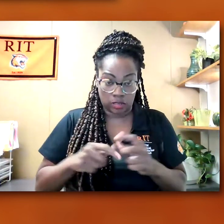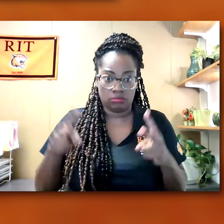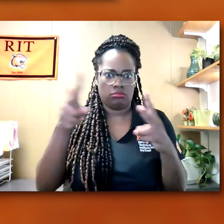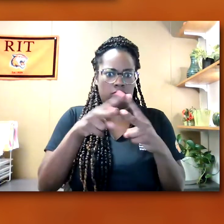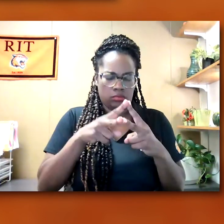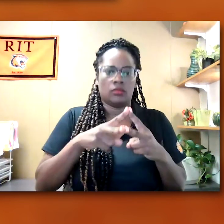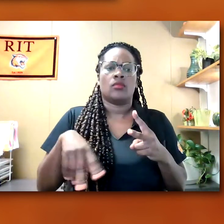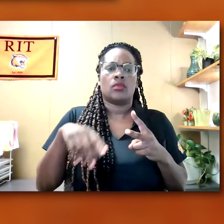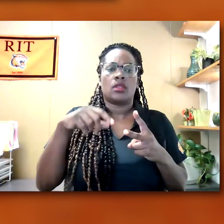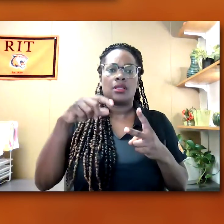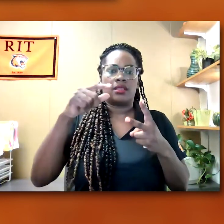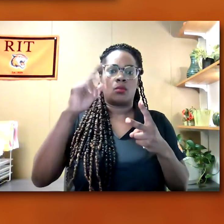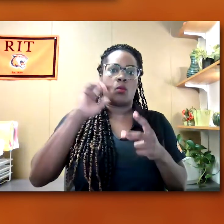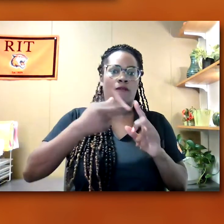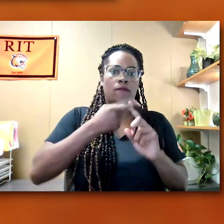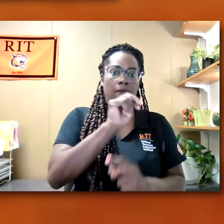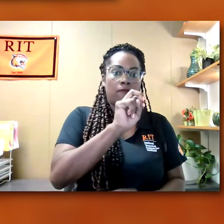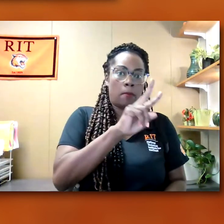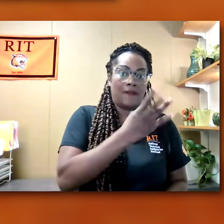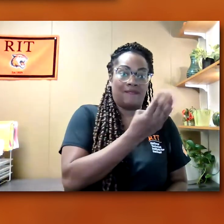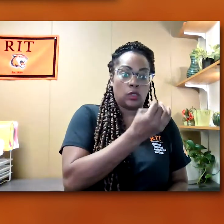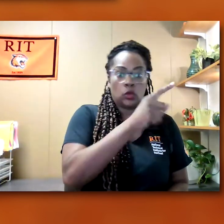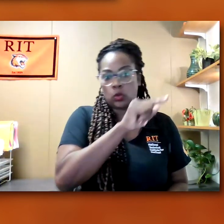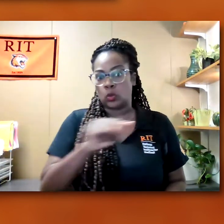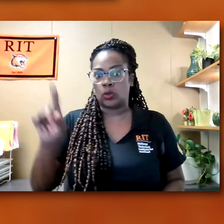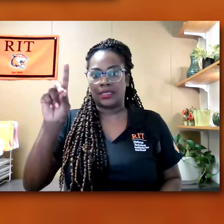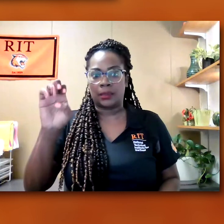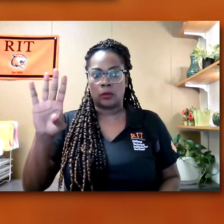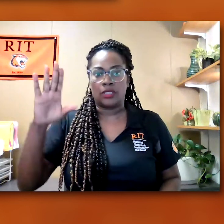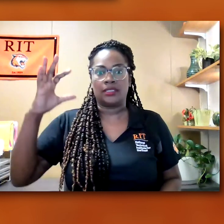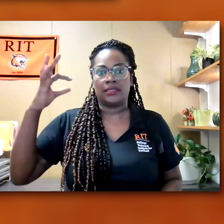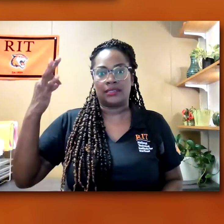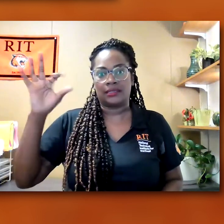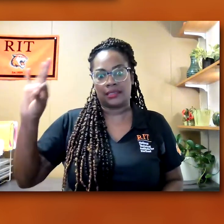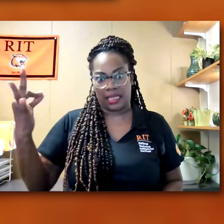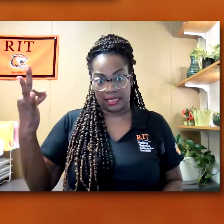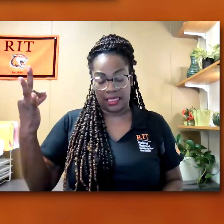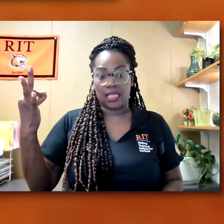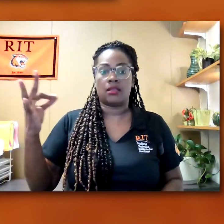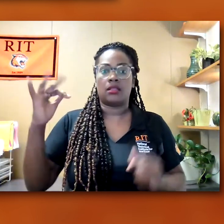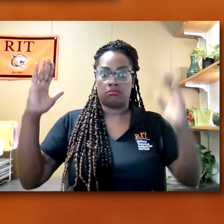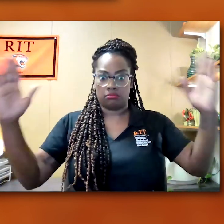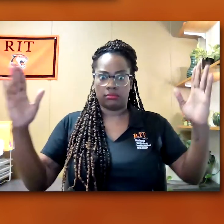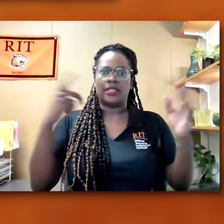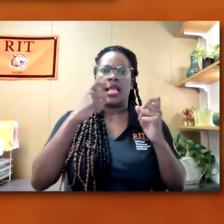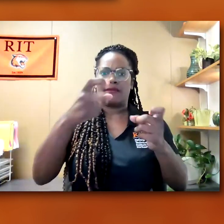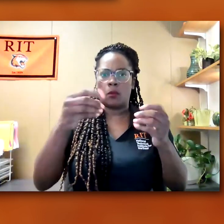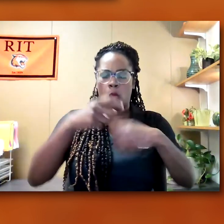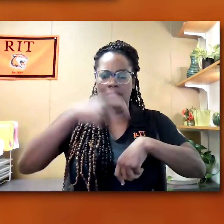a virtual science fair on the Rube Goldberg machines, and that'll be from November 14th through December 9th,